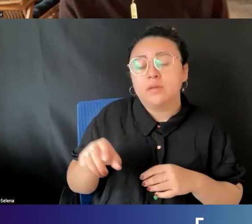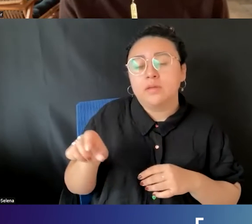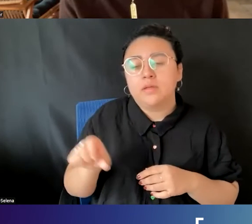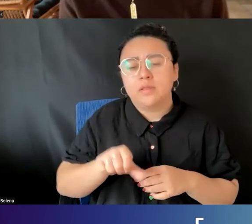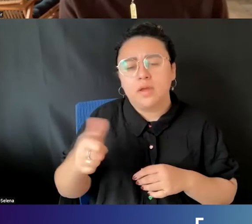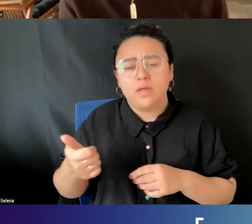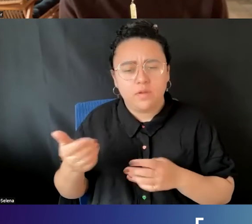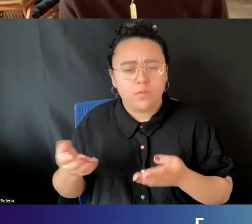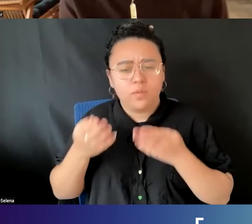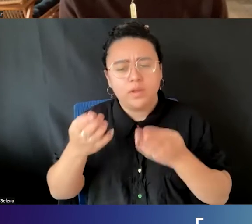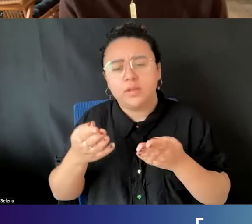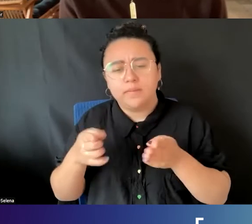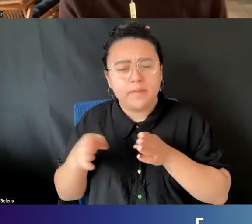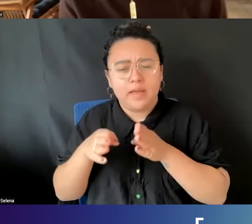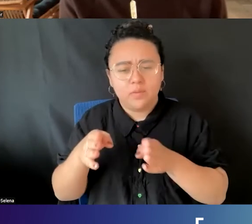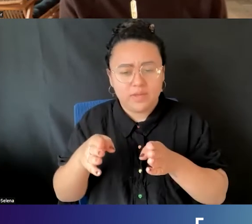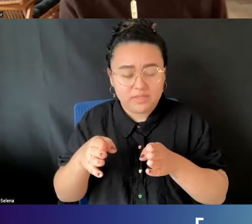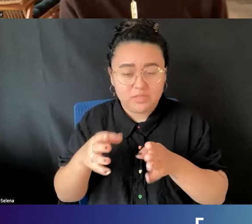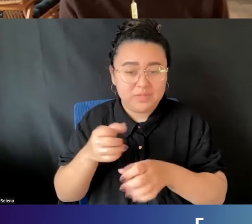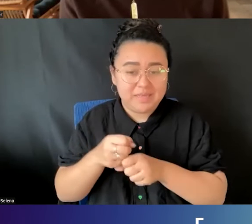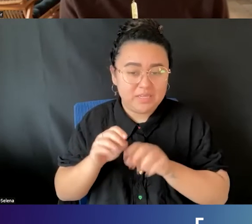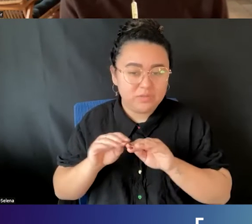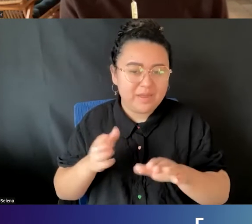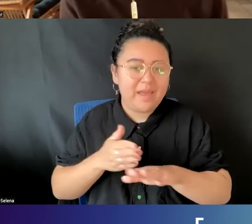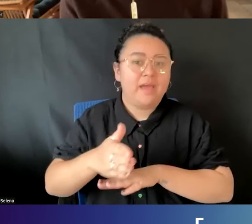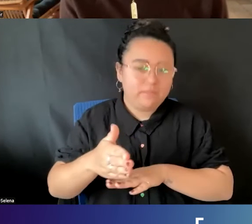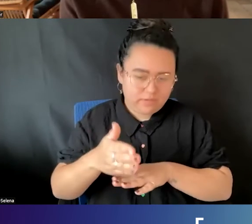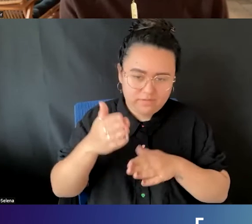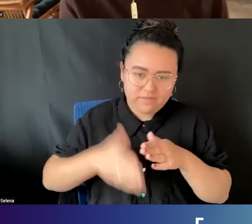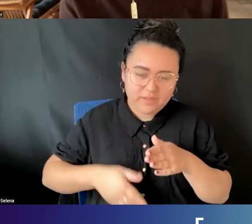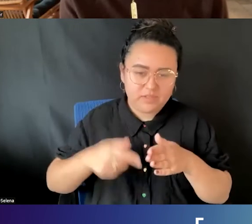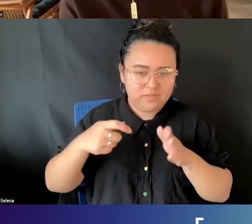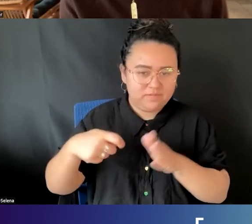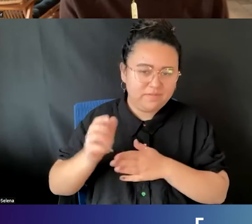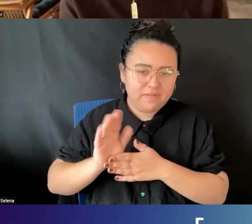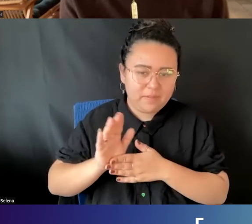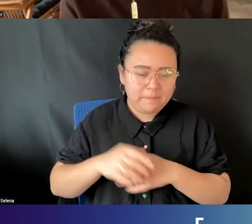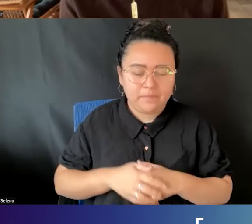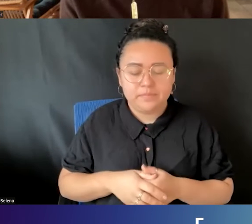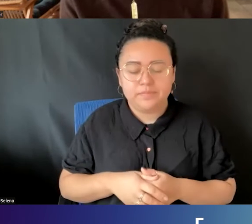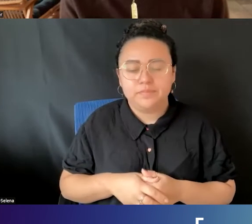once the film is finished? Thanks so much. So I think this question really encapsulates the kind of conundrum